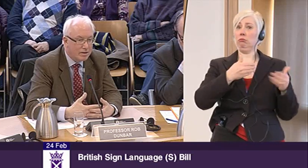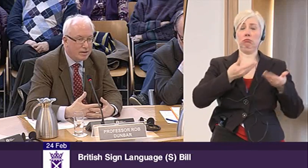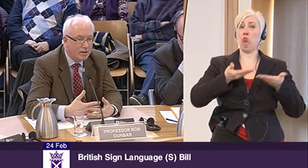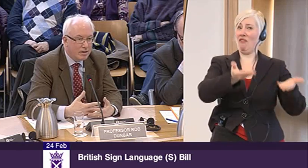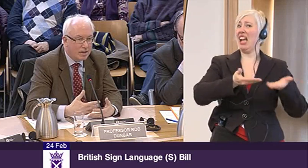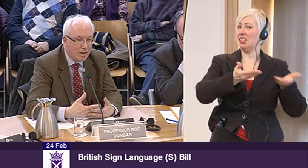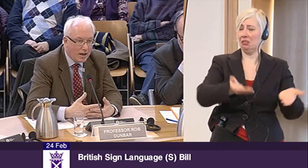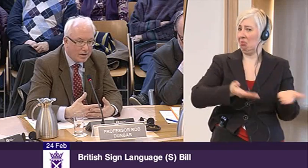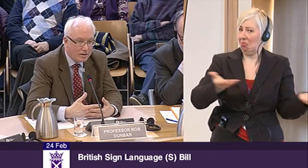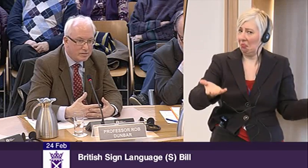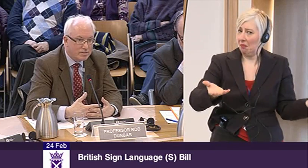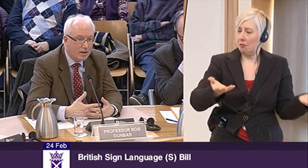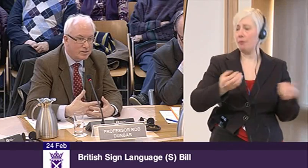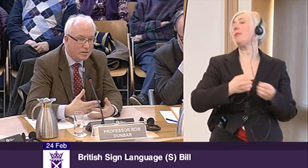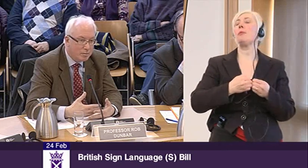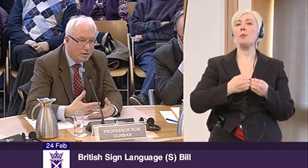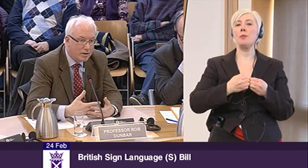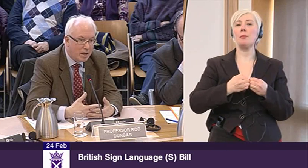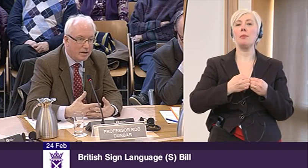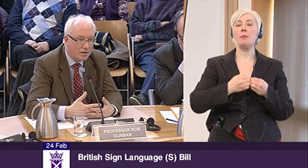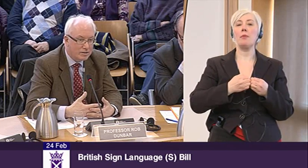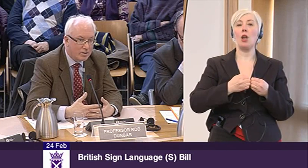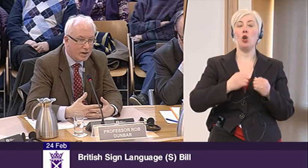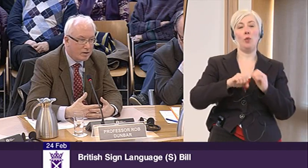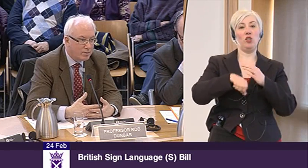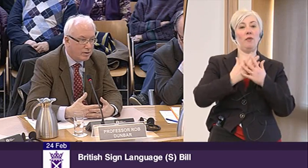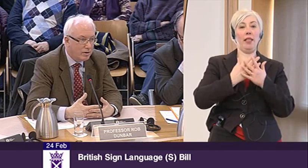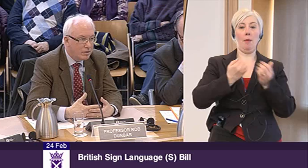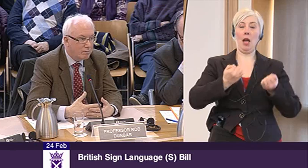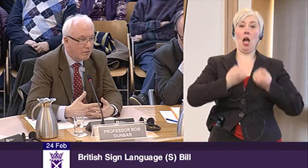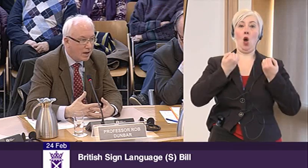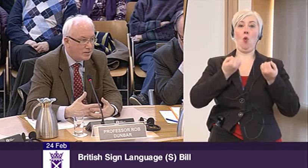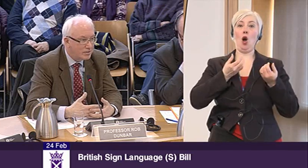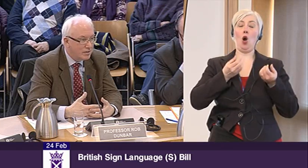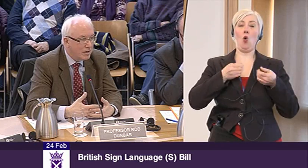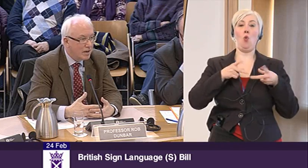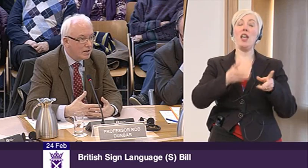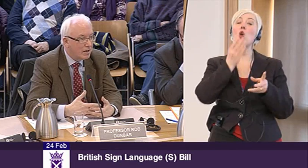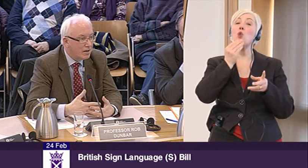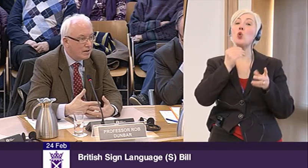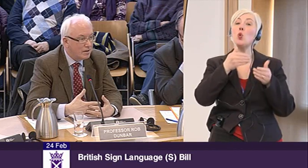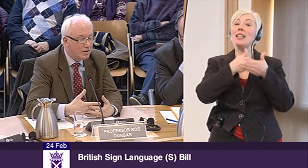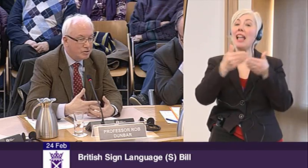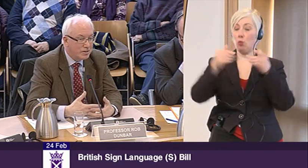As we develop our use of languages and become accustomed to those languages in Scotland,